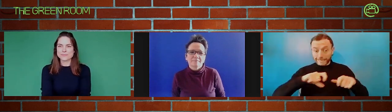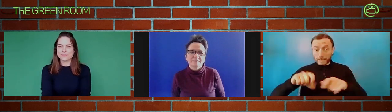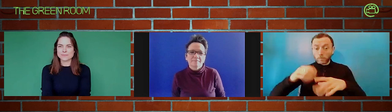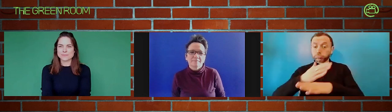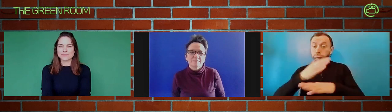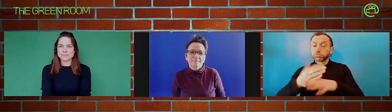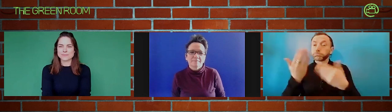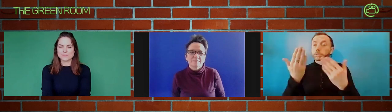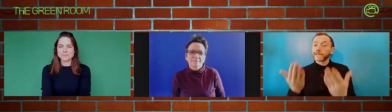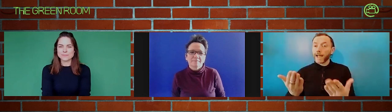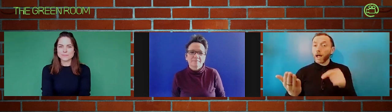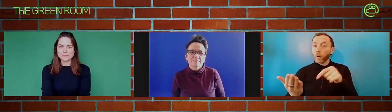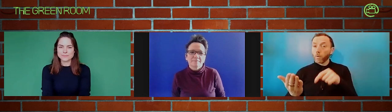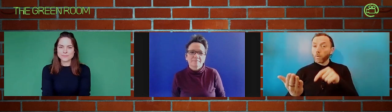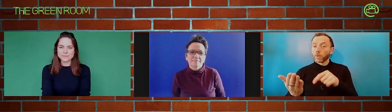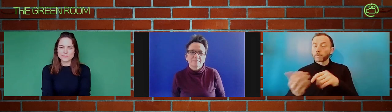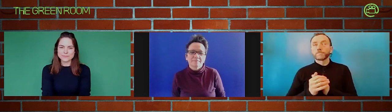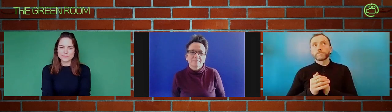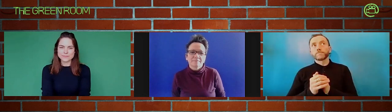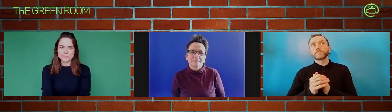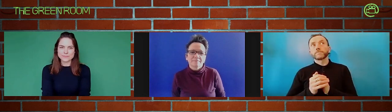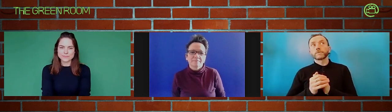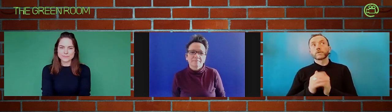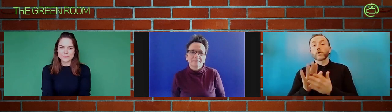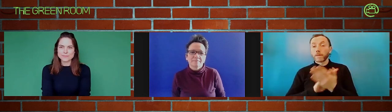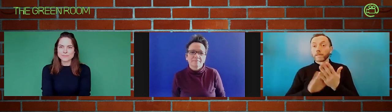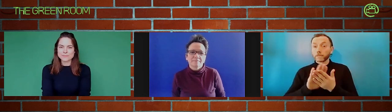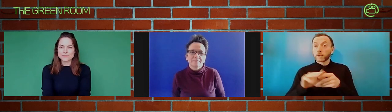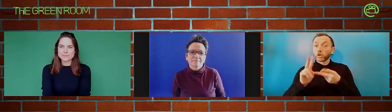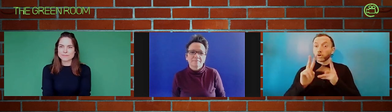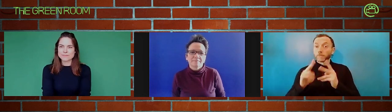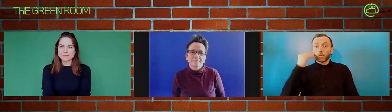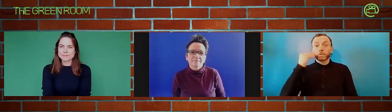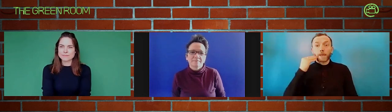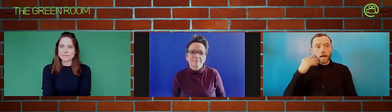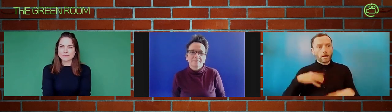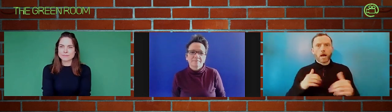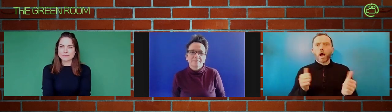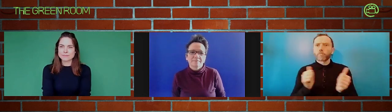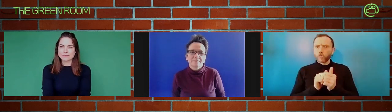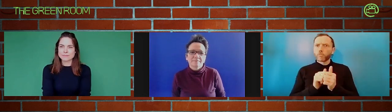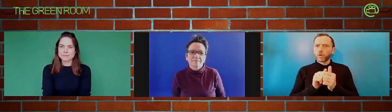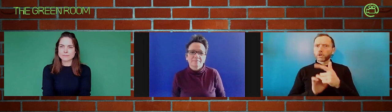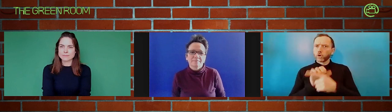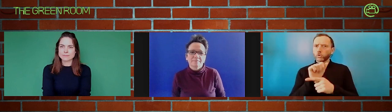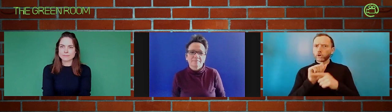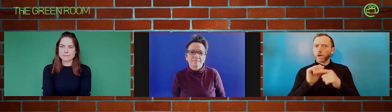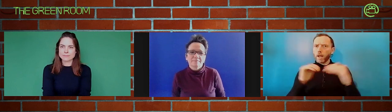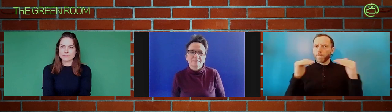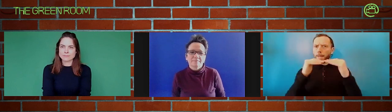and so we had a black interpreter. Appropriate. Culturally appropriate. And I saw